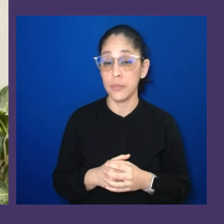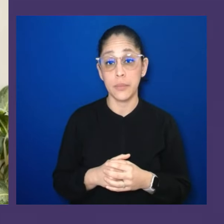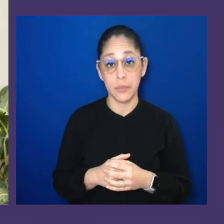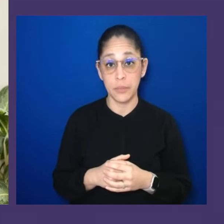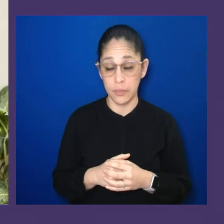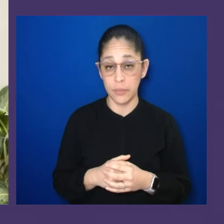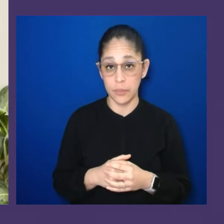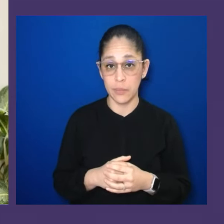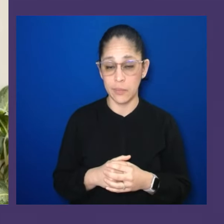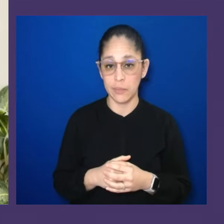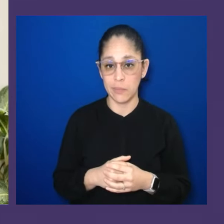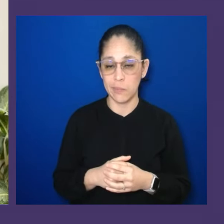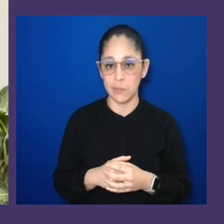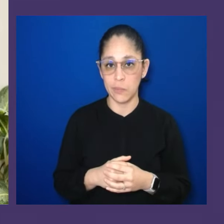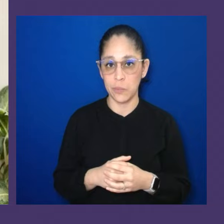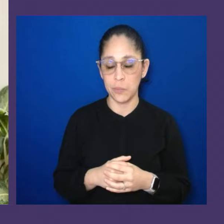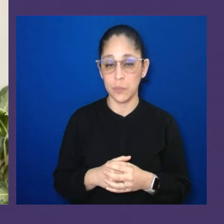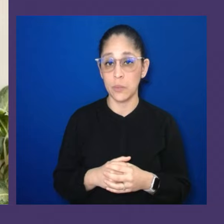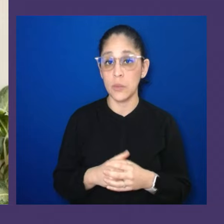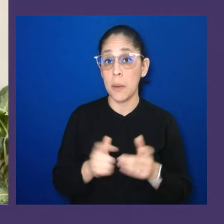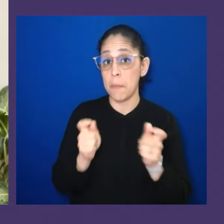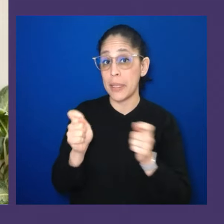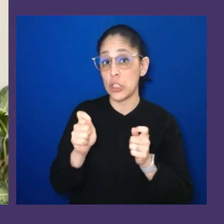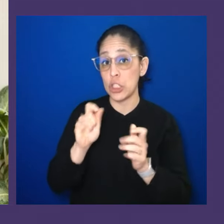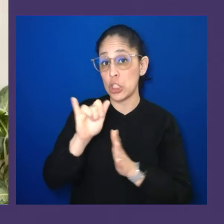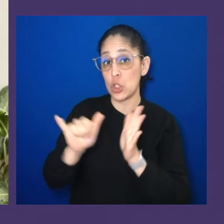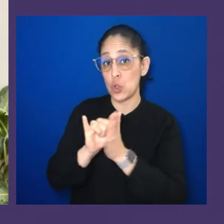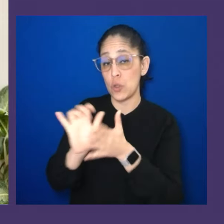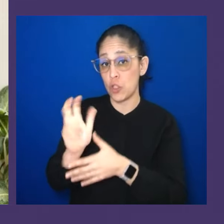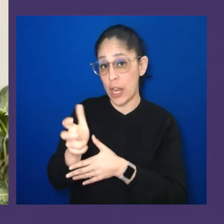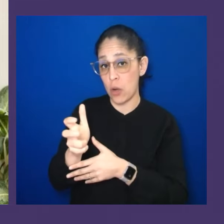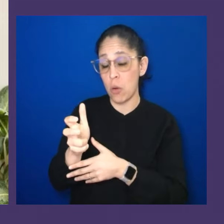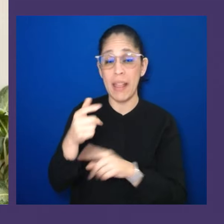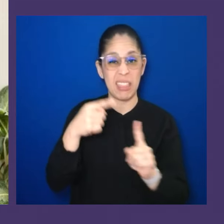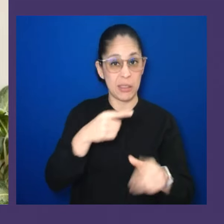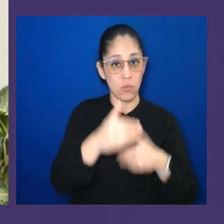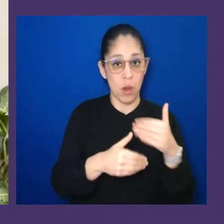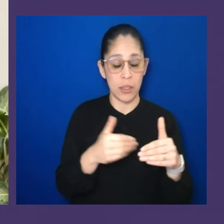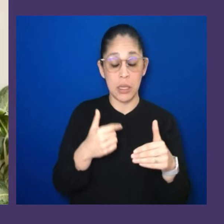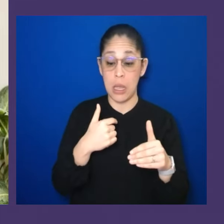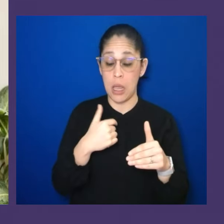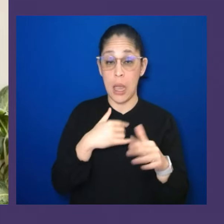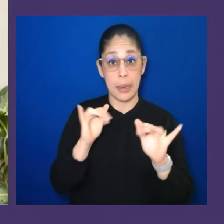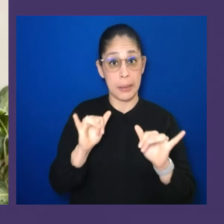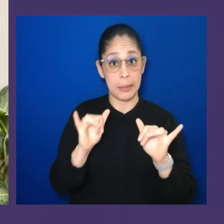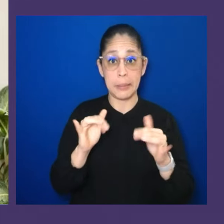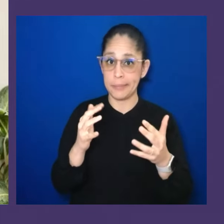I got into the hands of AI thanks to the explosion of ChatGPT.